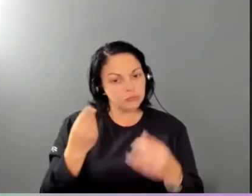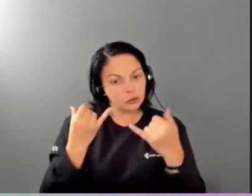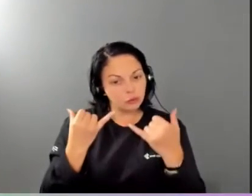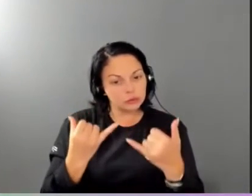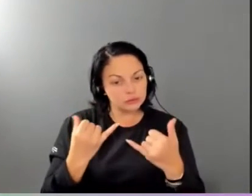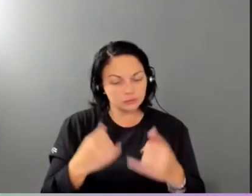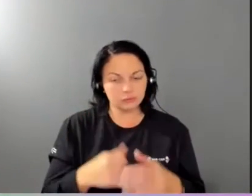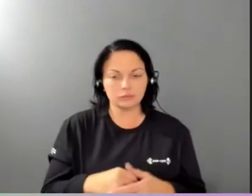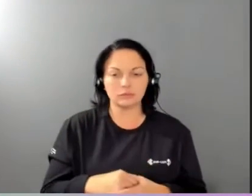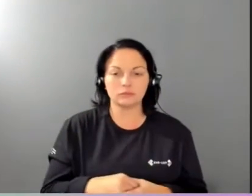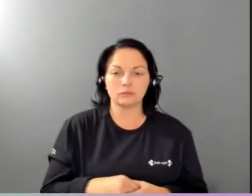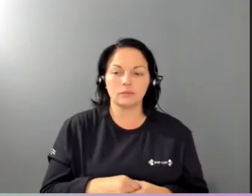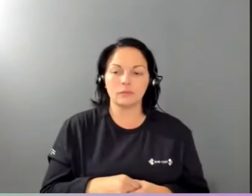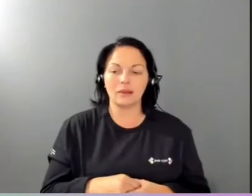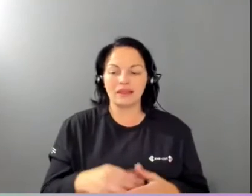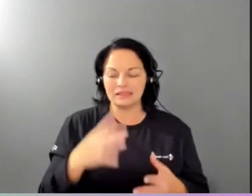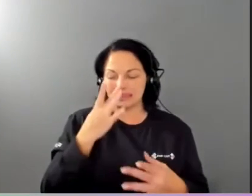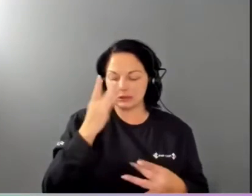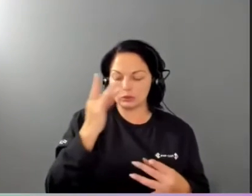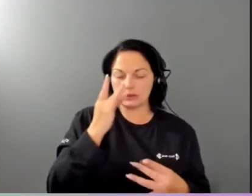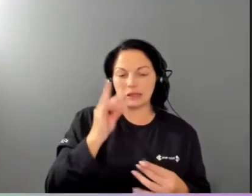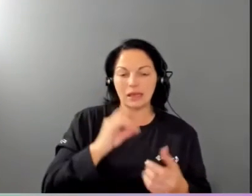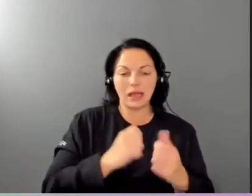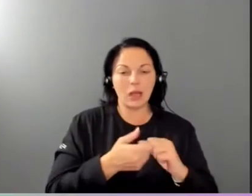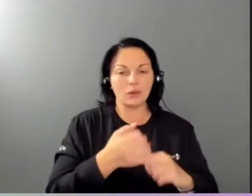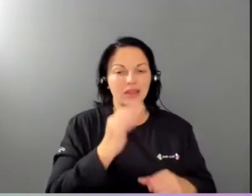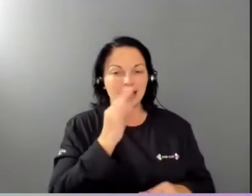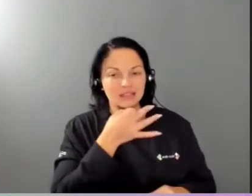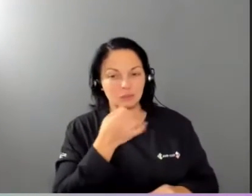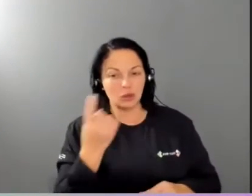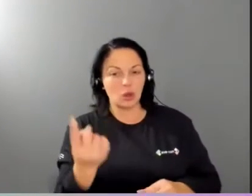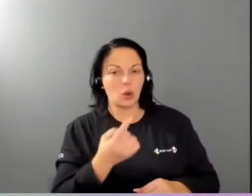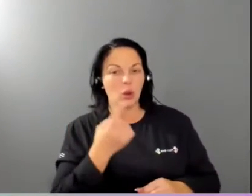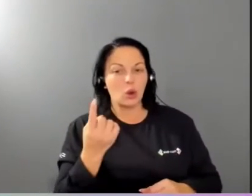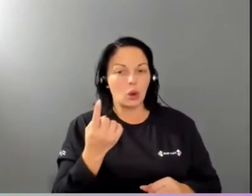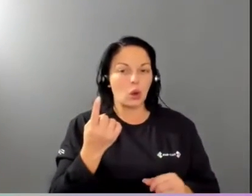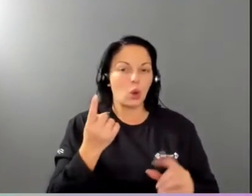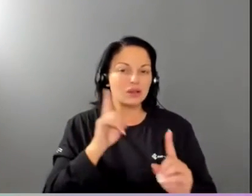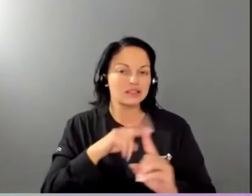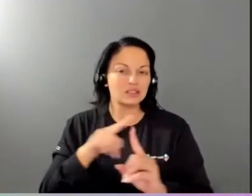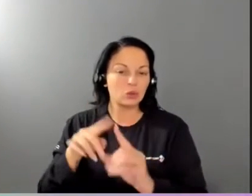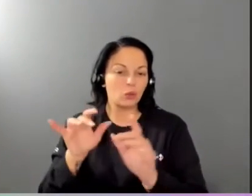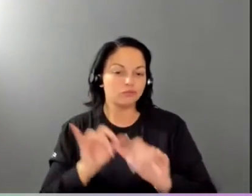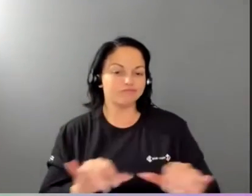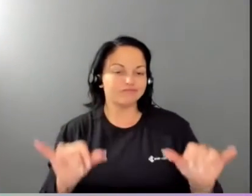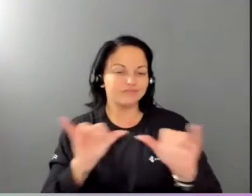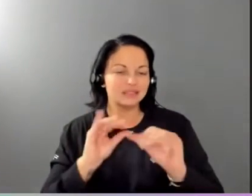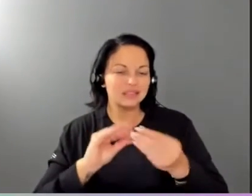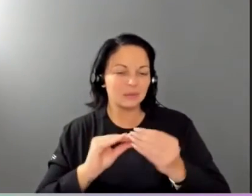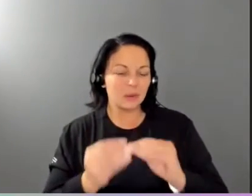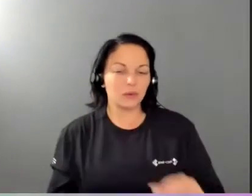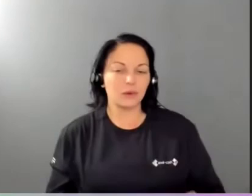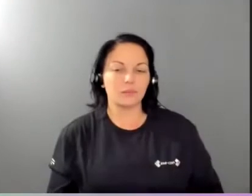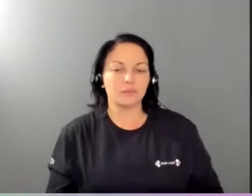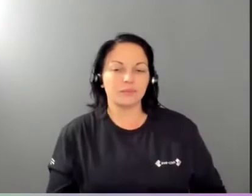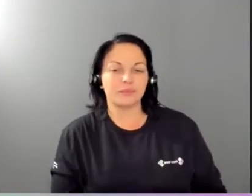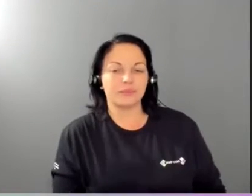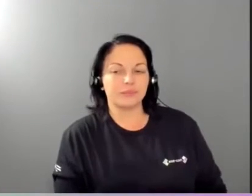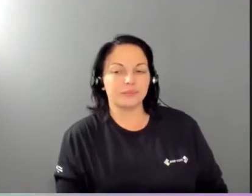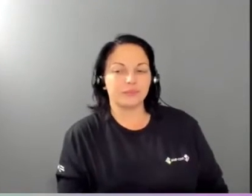about, and what's interesting having been one of those experts in the past, and currently, is it's so